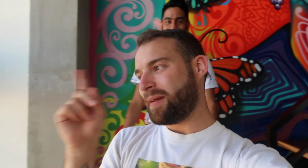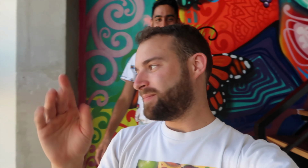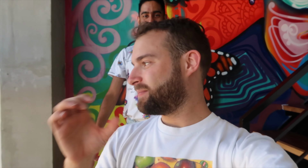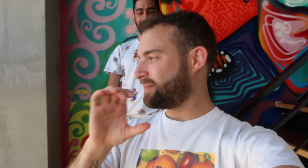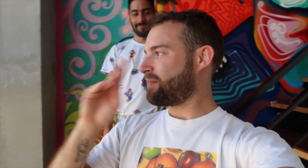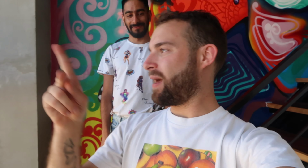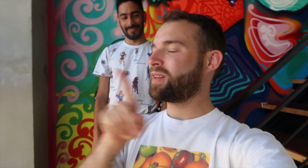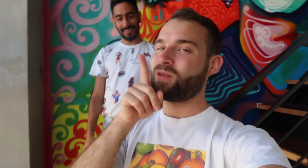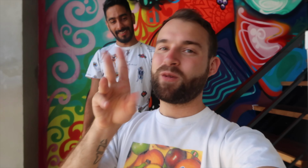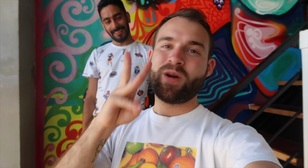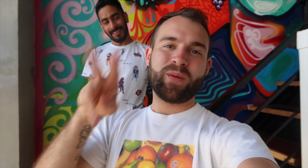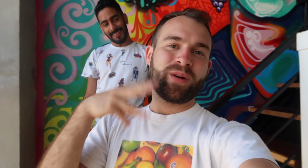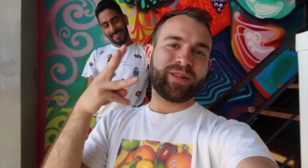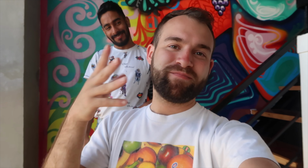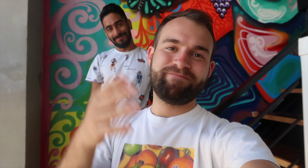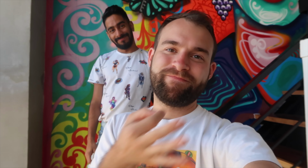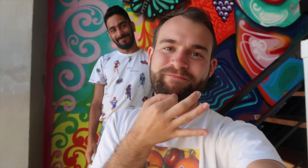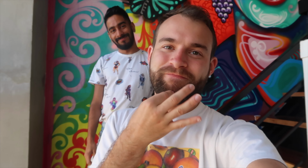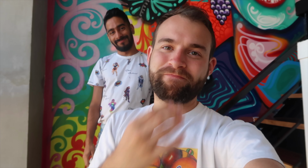But, it's back to the real world soon.